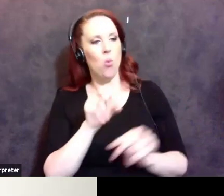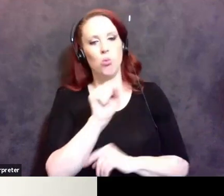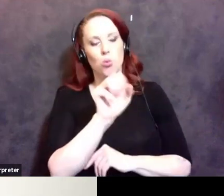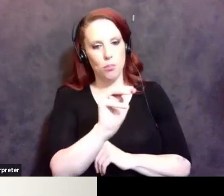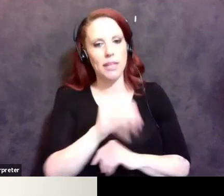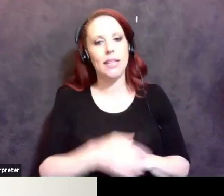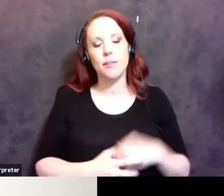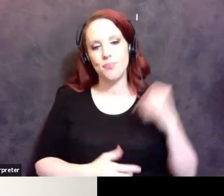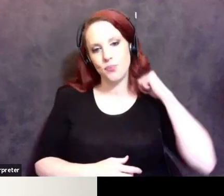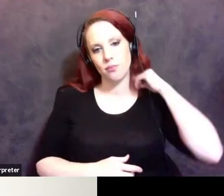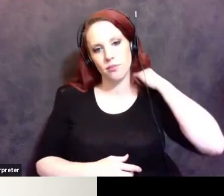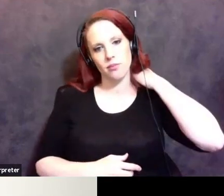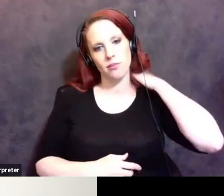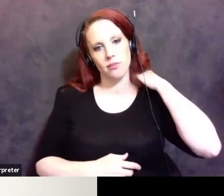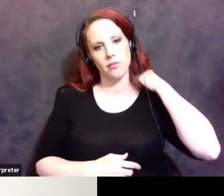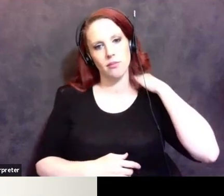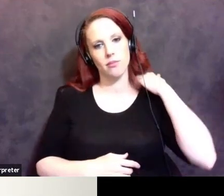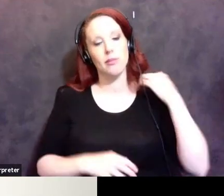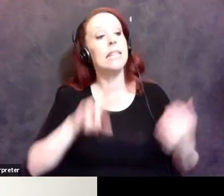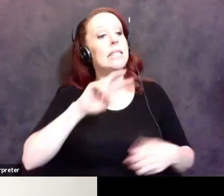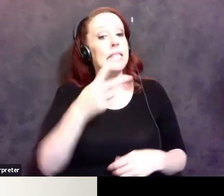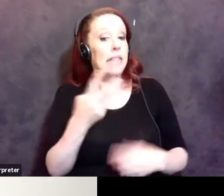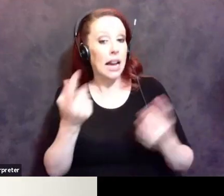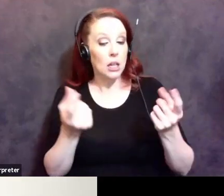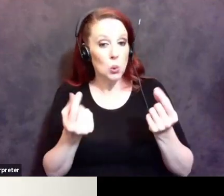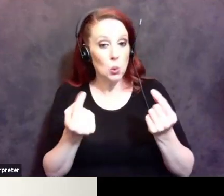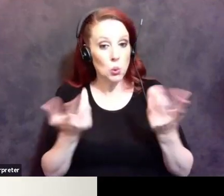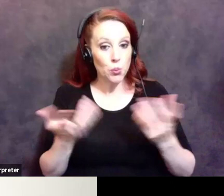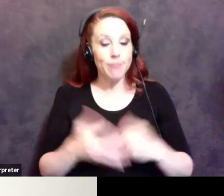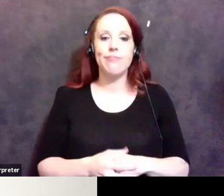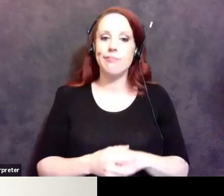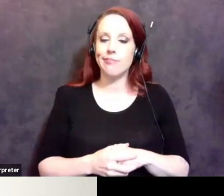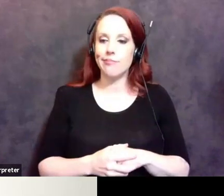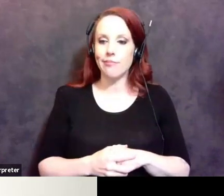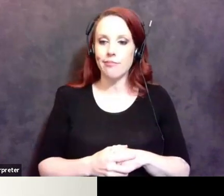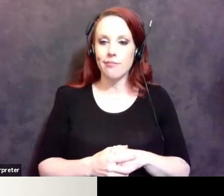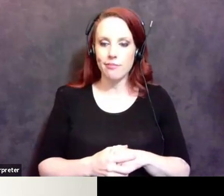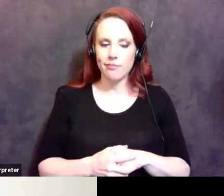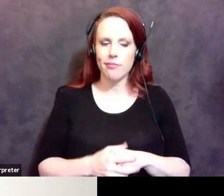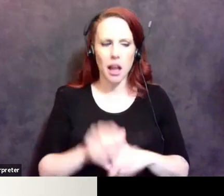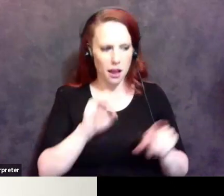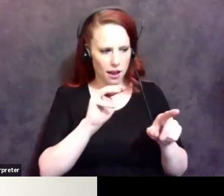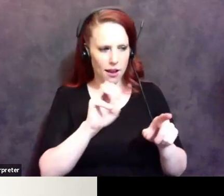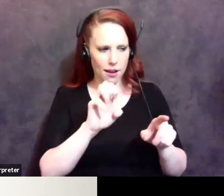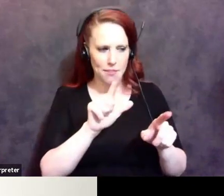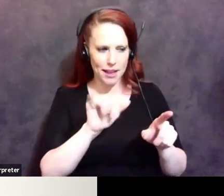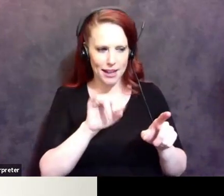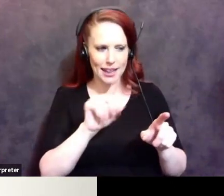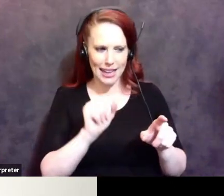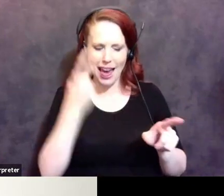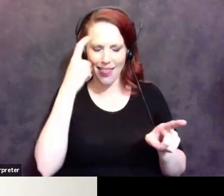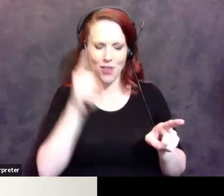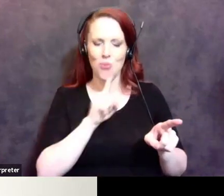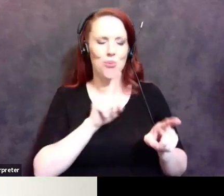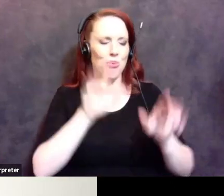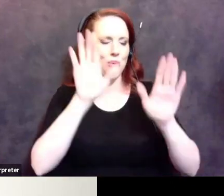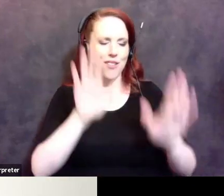is to really and Melinda, I think you have been an incredible ally for your community